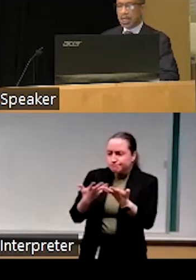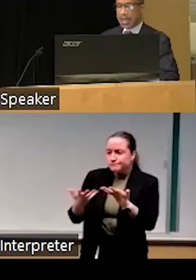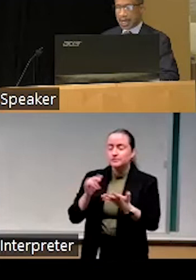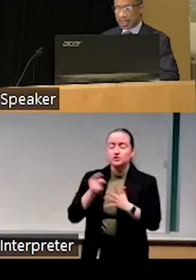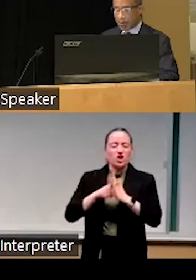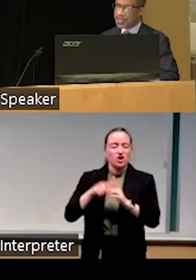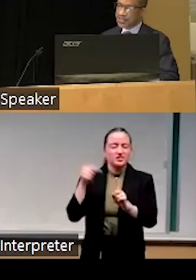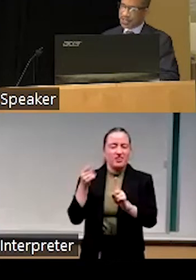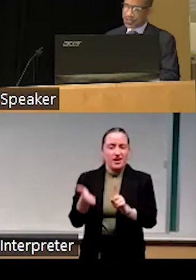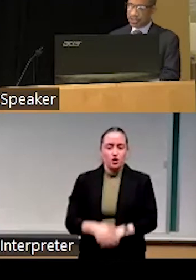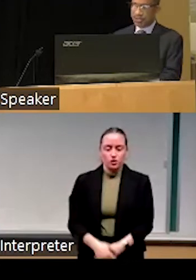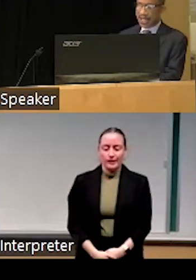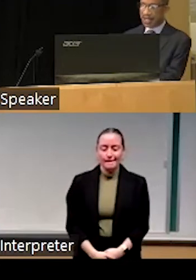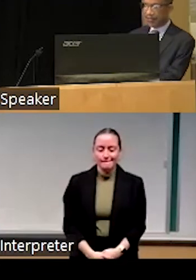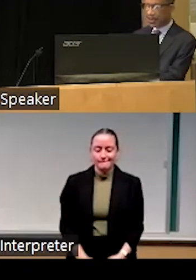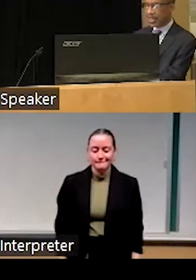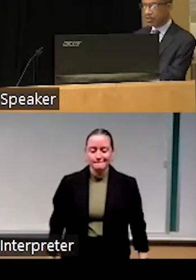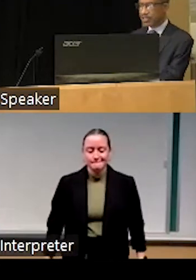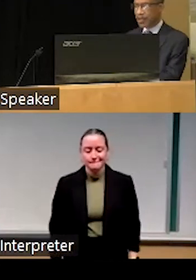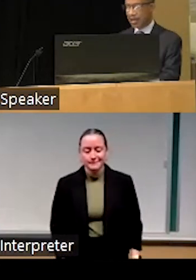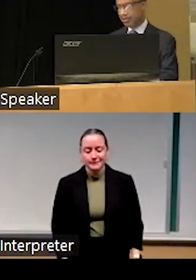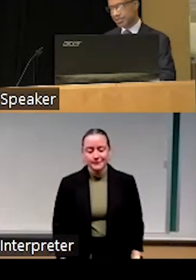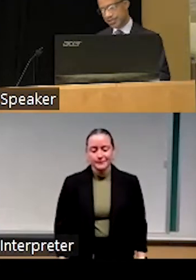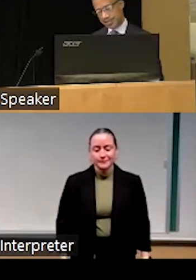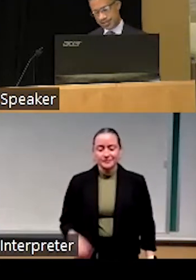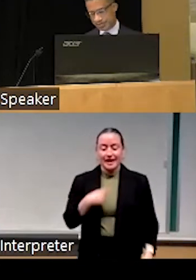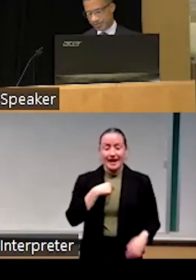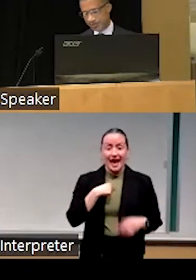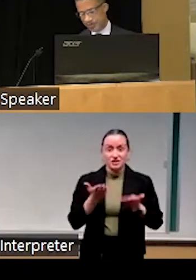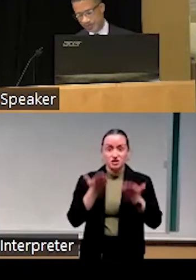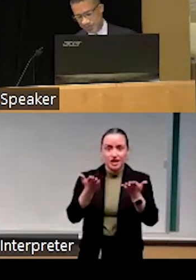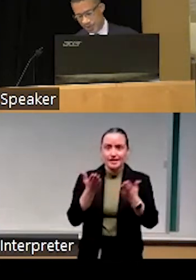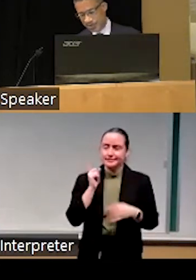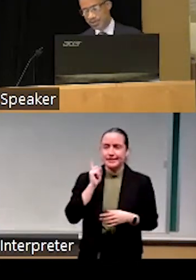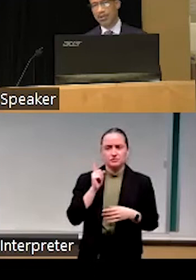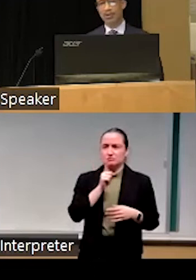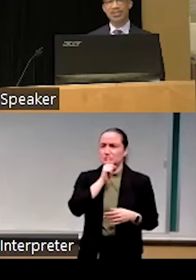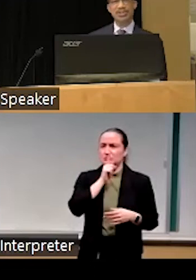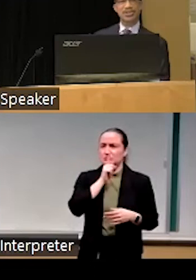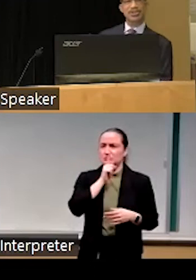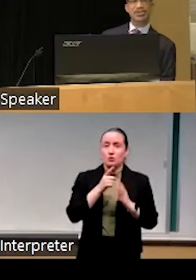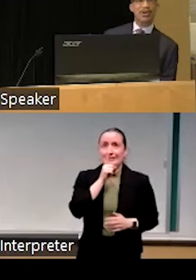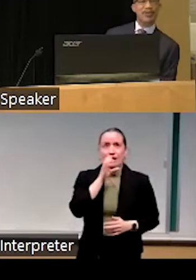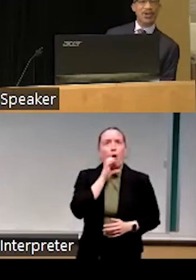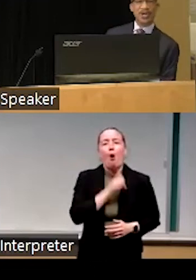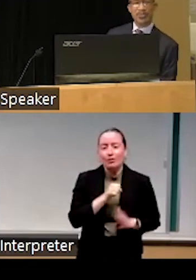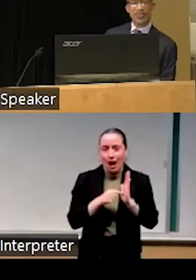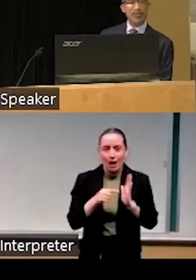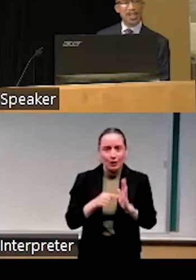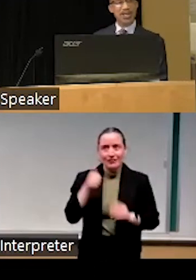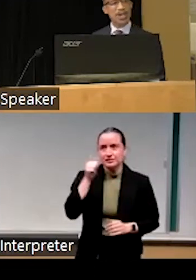and and I would suggest to you that a very early model this is sold this is you know I'm I'm dating